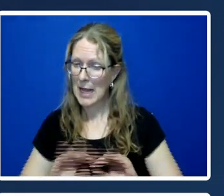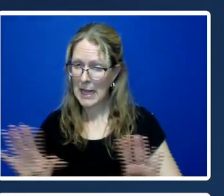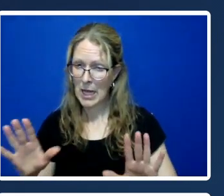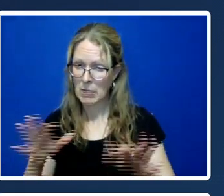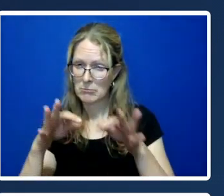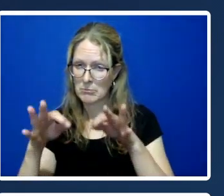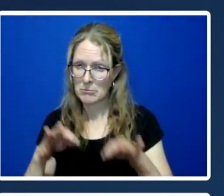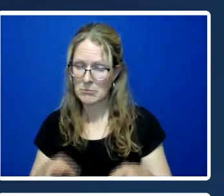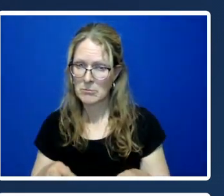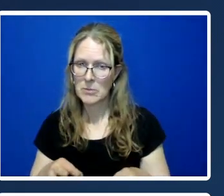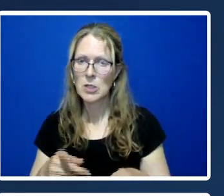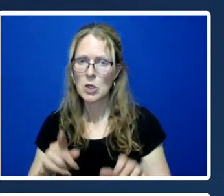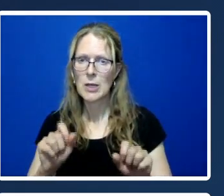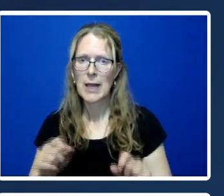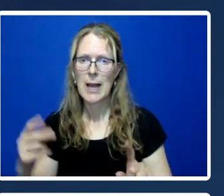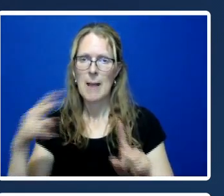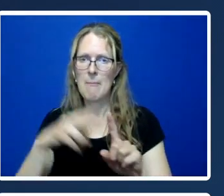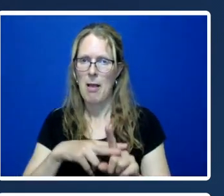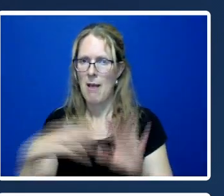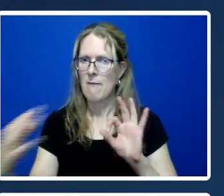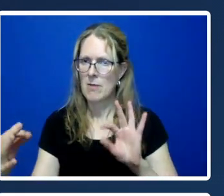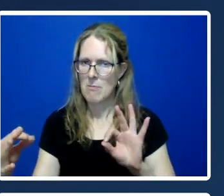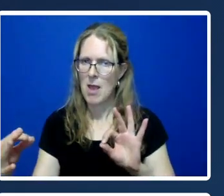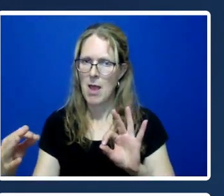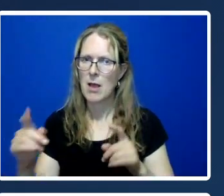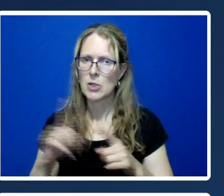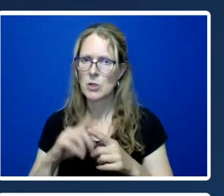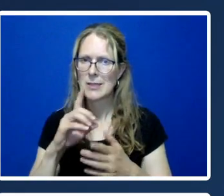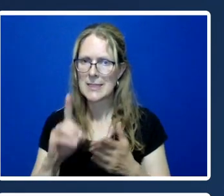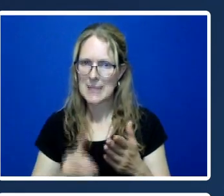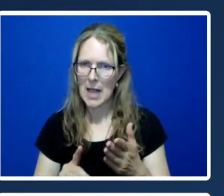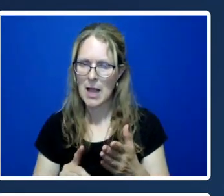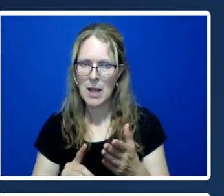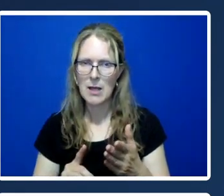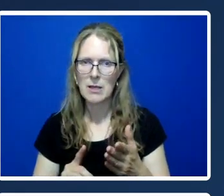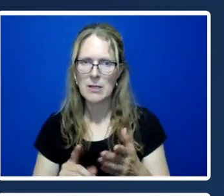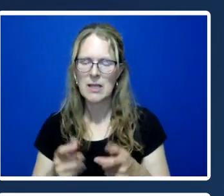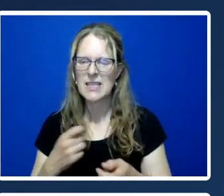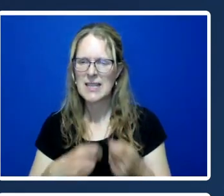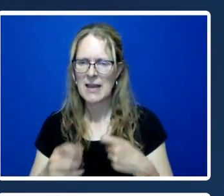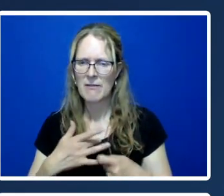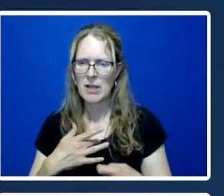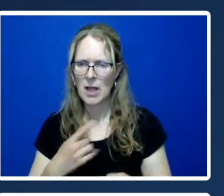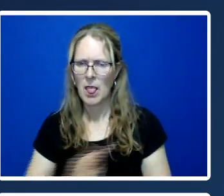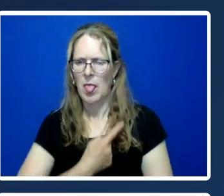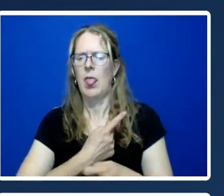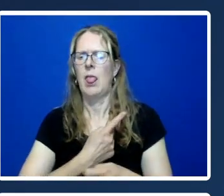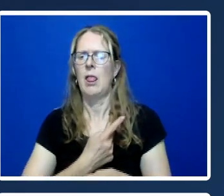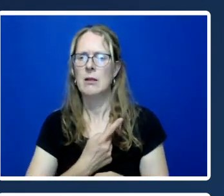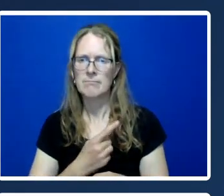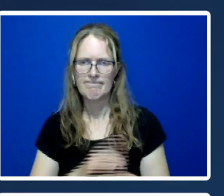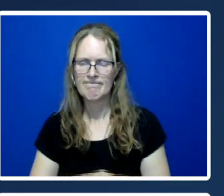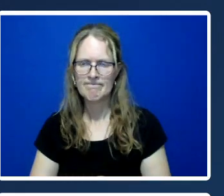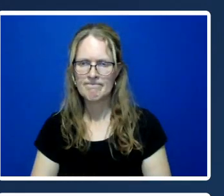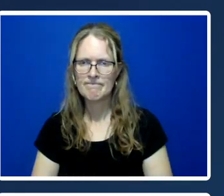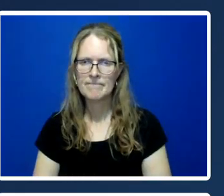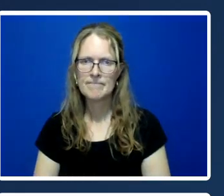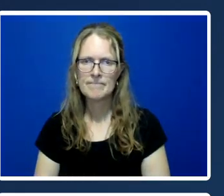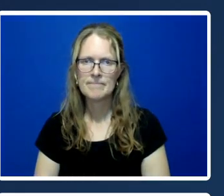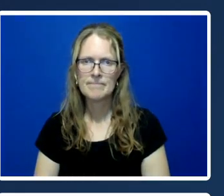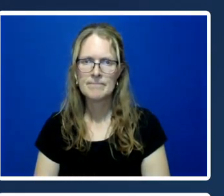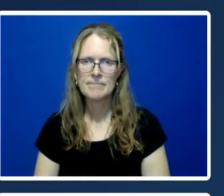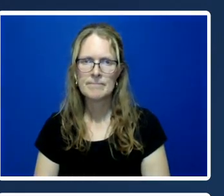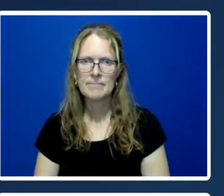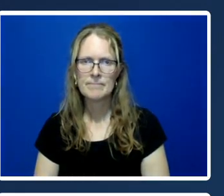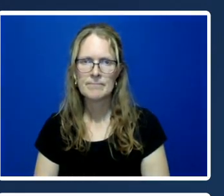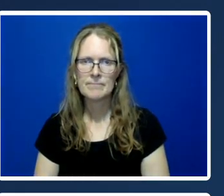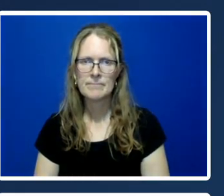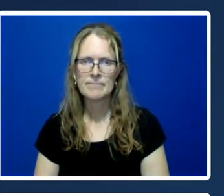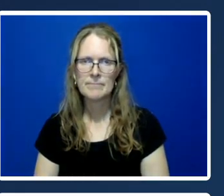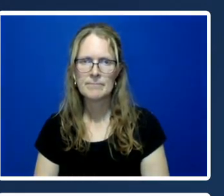to that design brief versus a judgment of one's contribution to the project. Next slide, please.